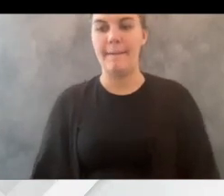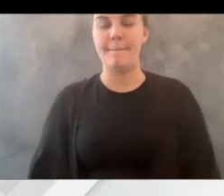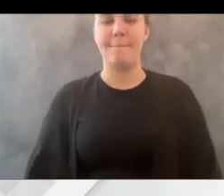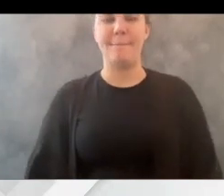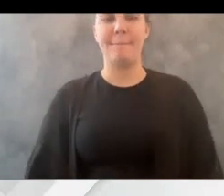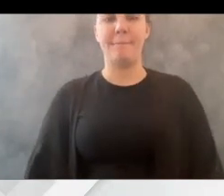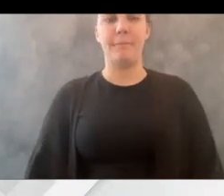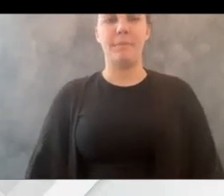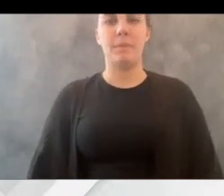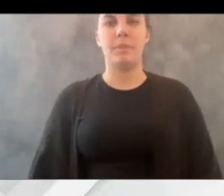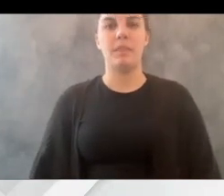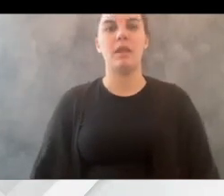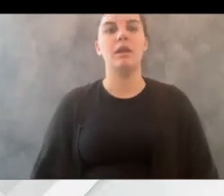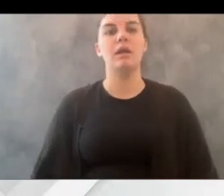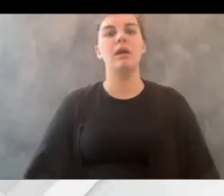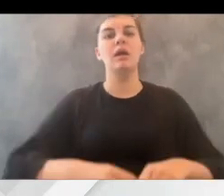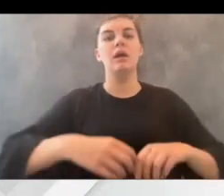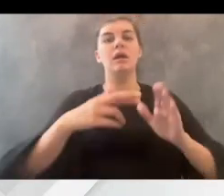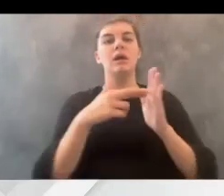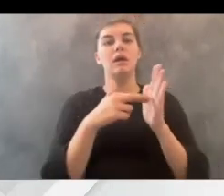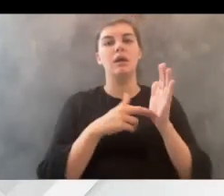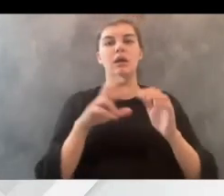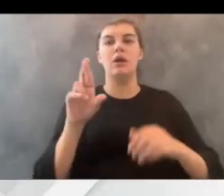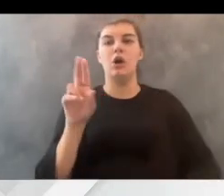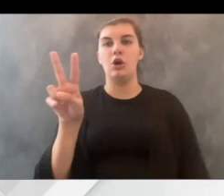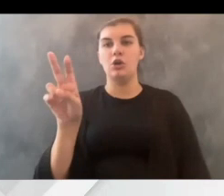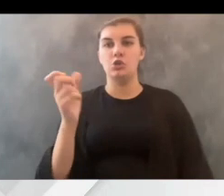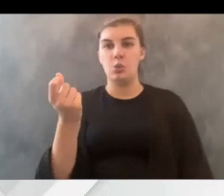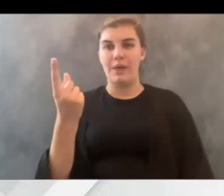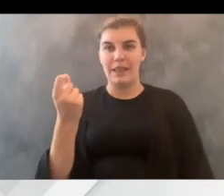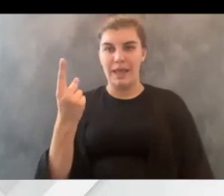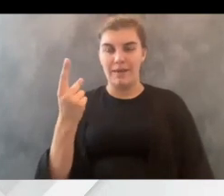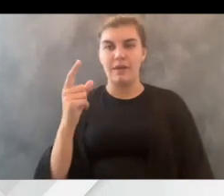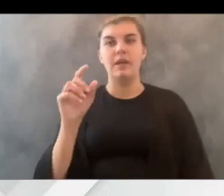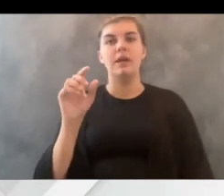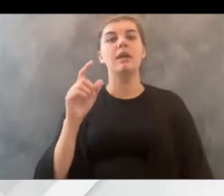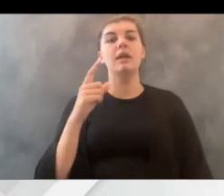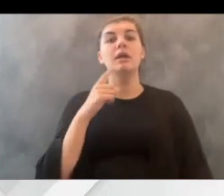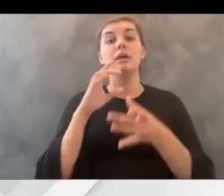Provision R211 scoped on-street parking spaces